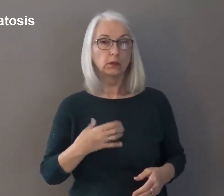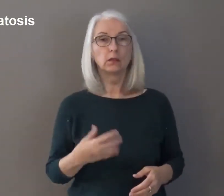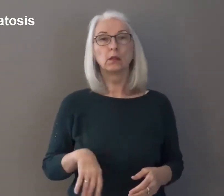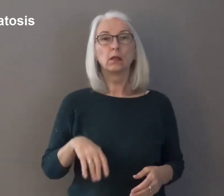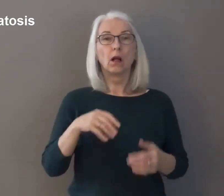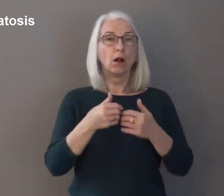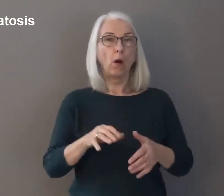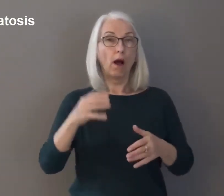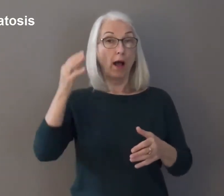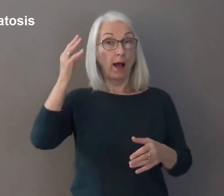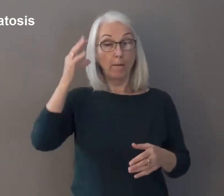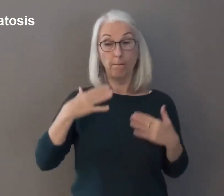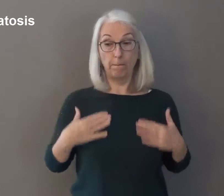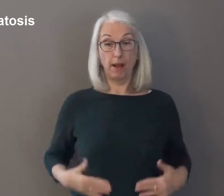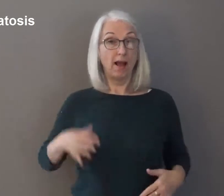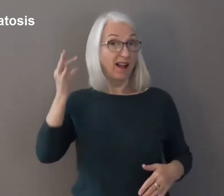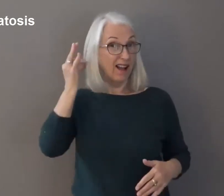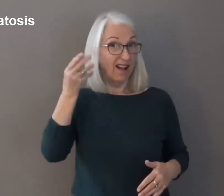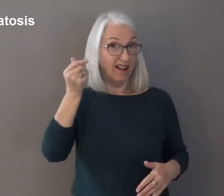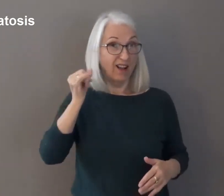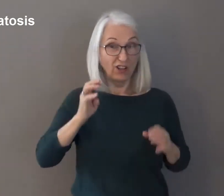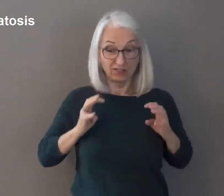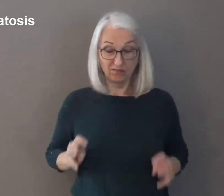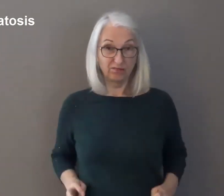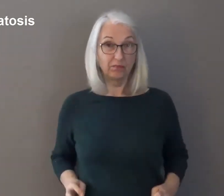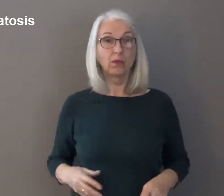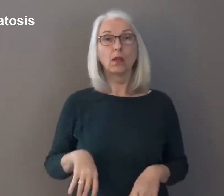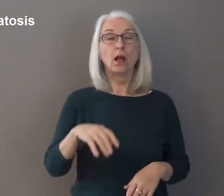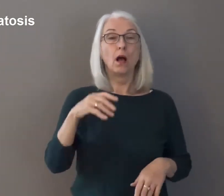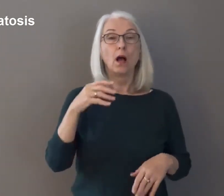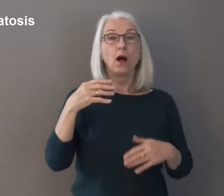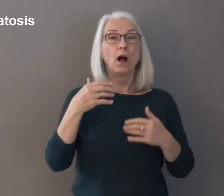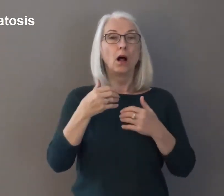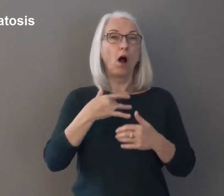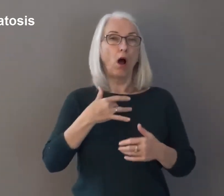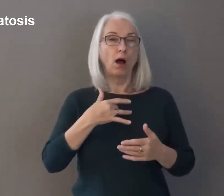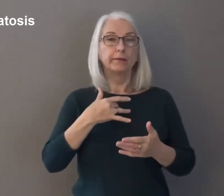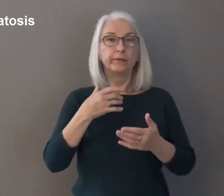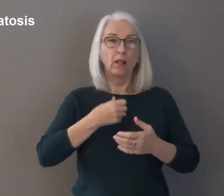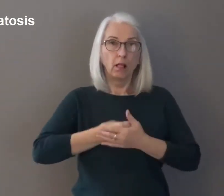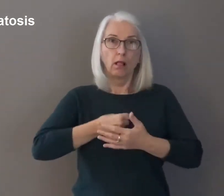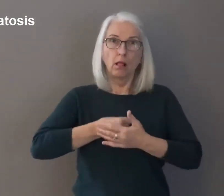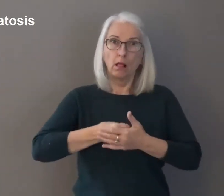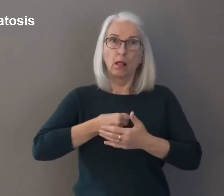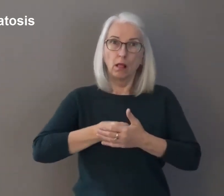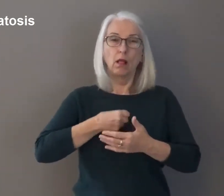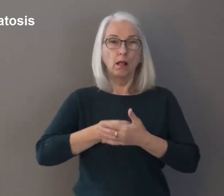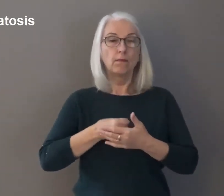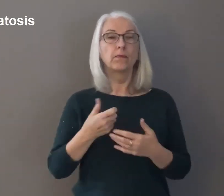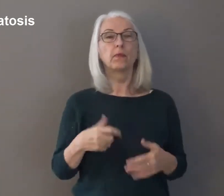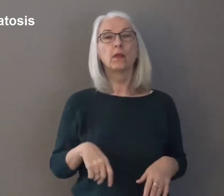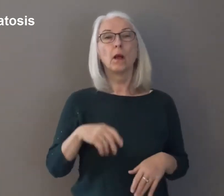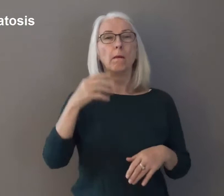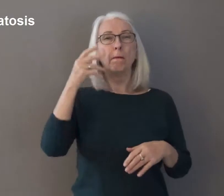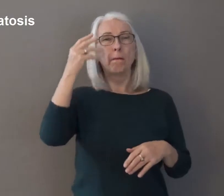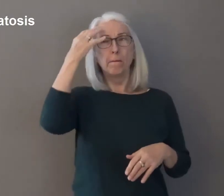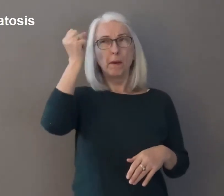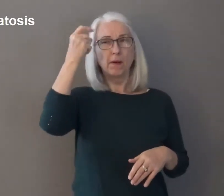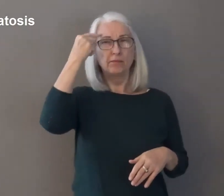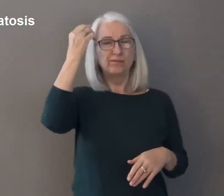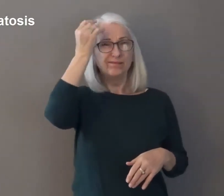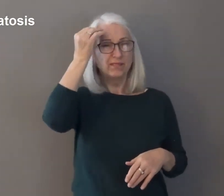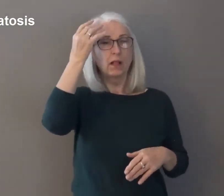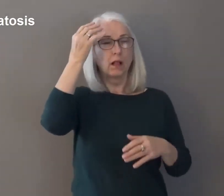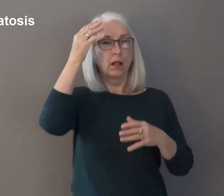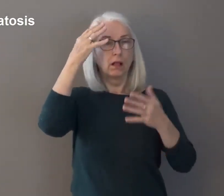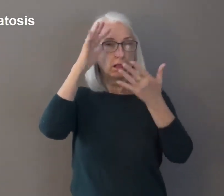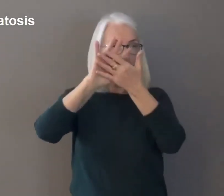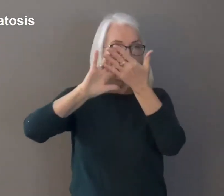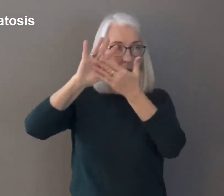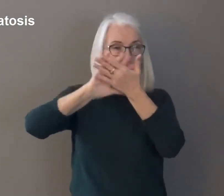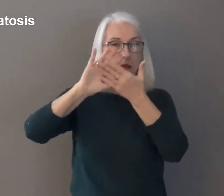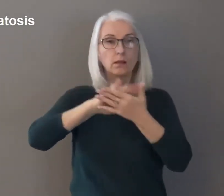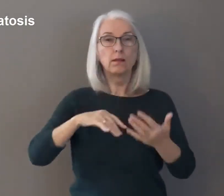Loss of body hair Heart flutters Memory fog